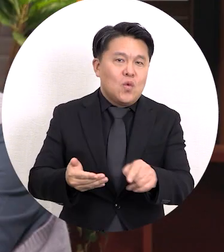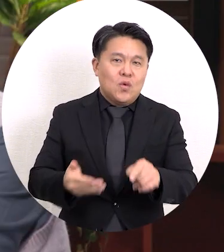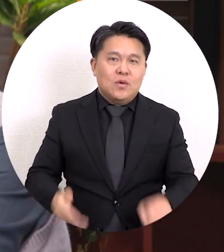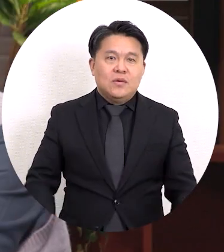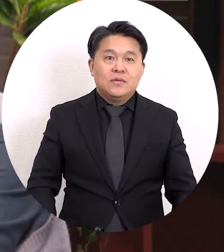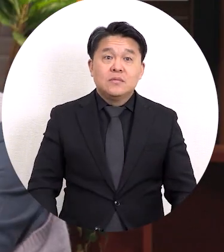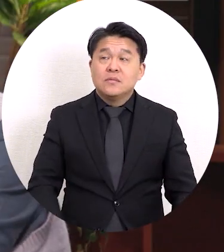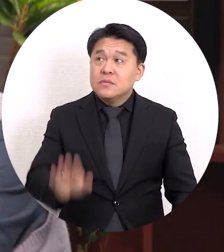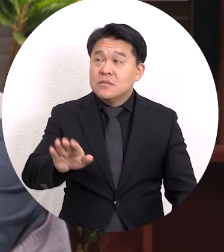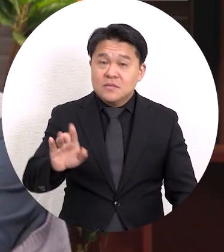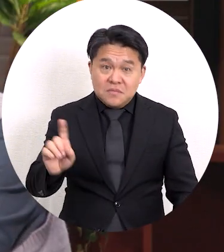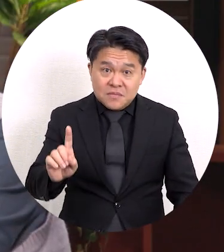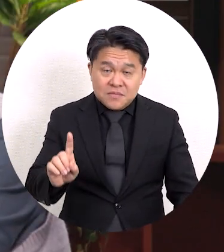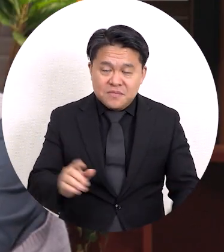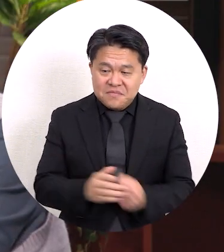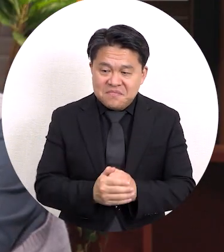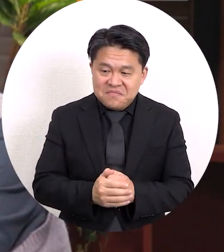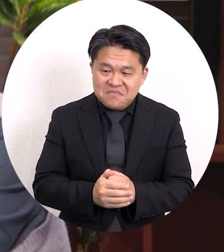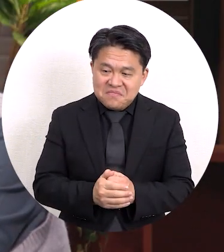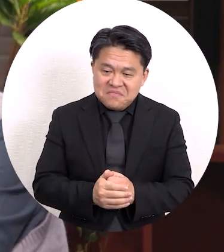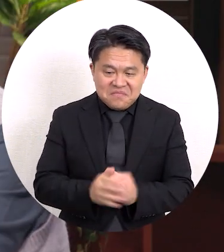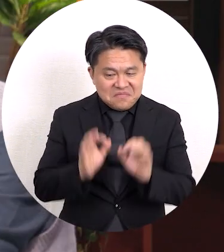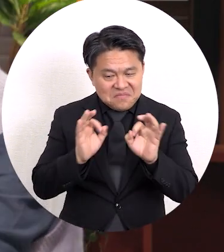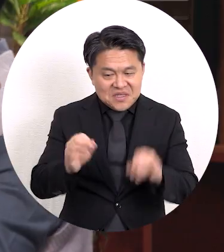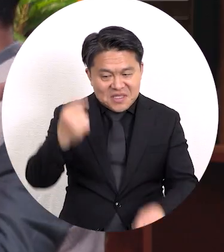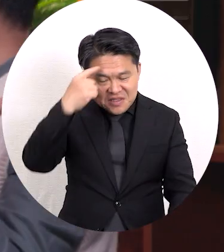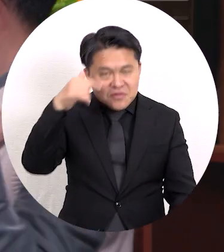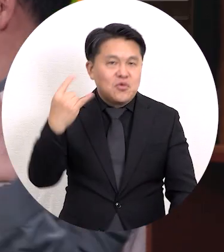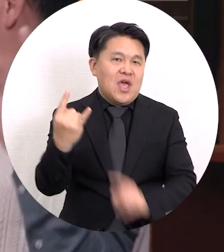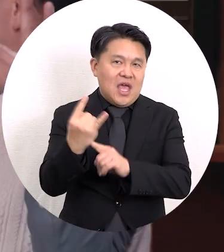In the end, it's the brain's function.